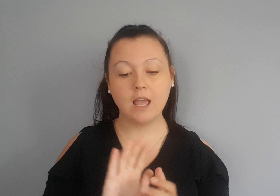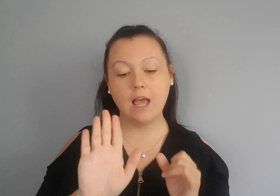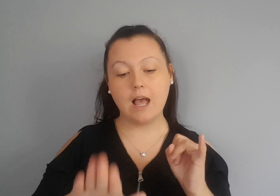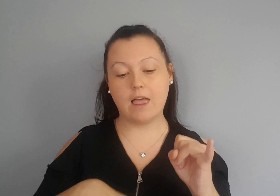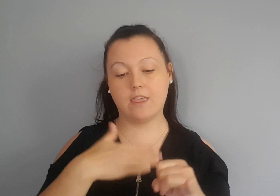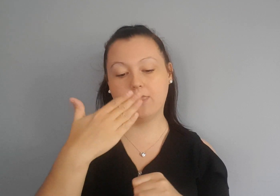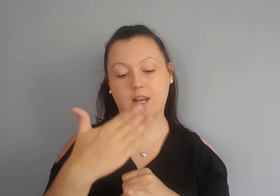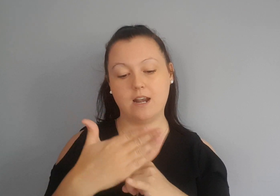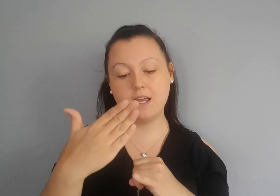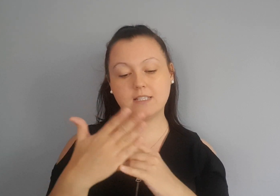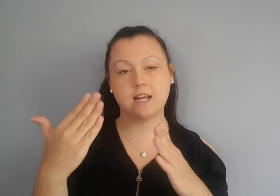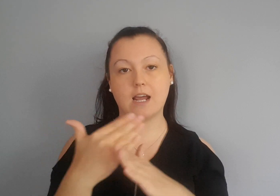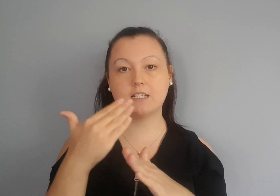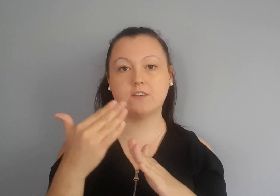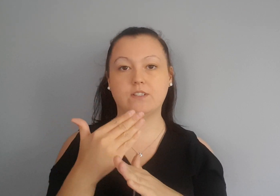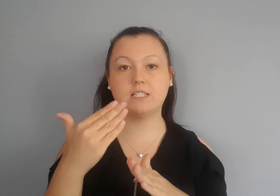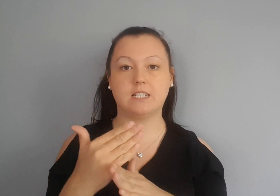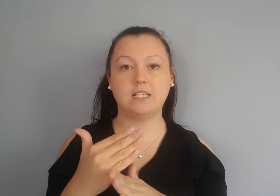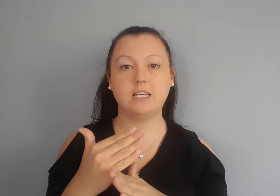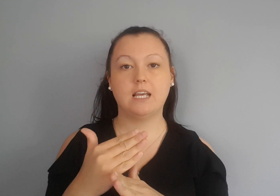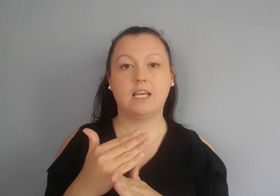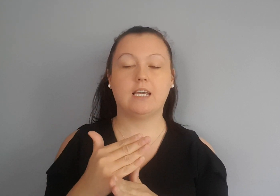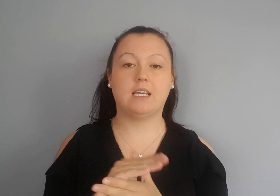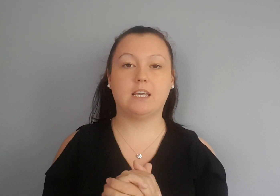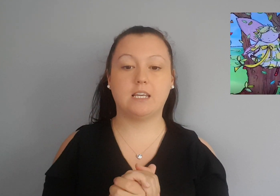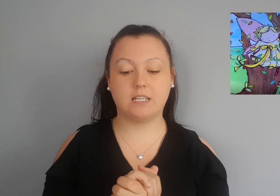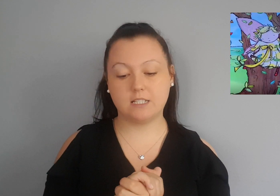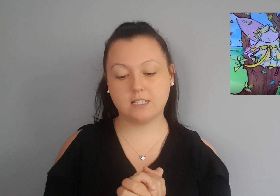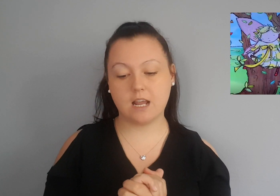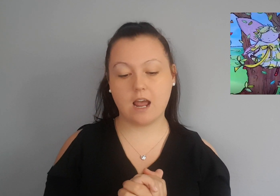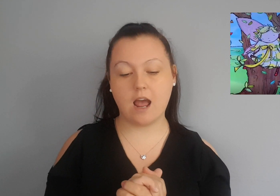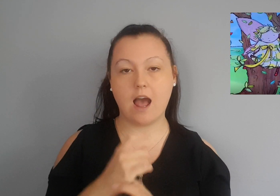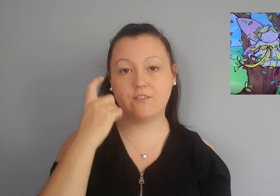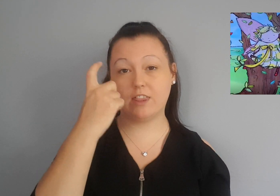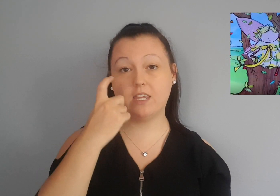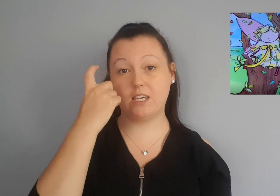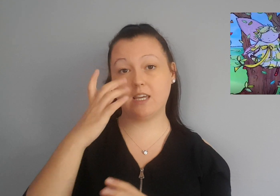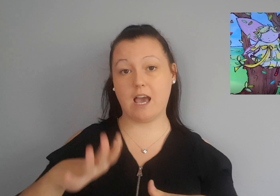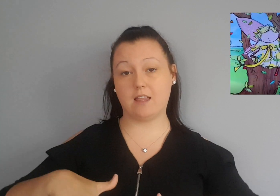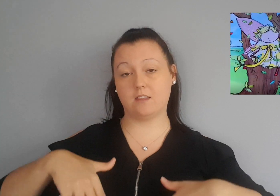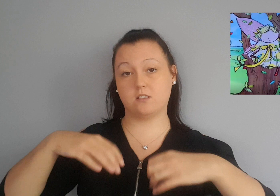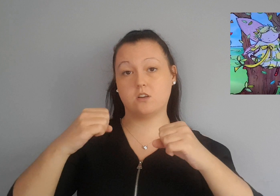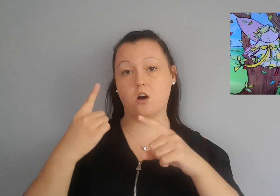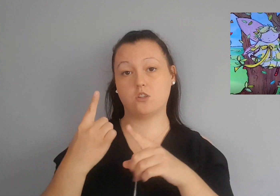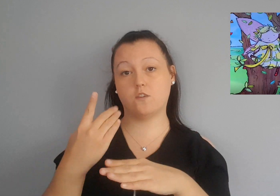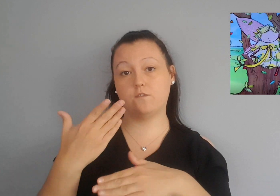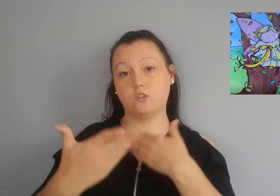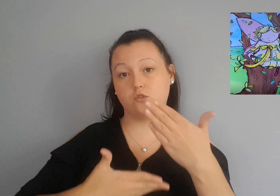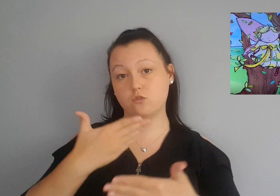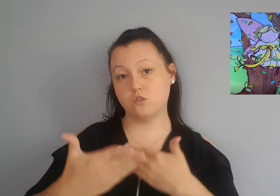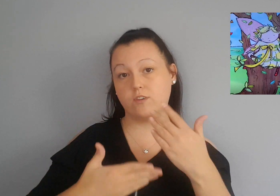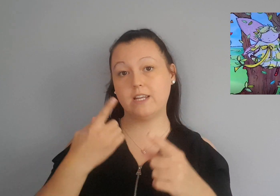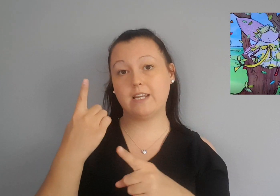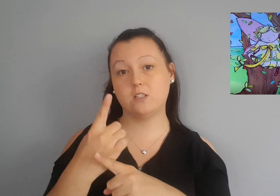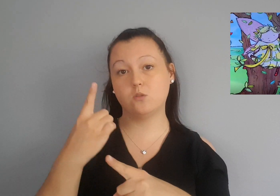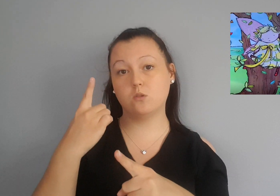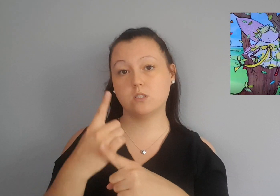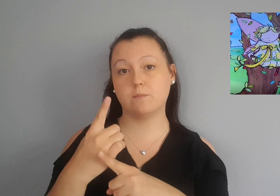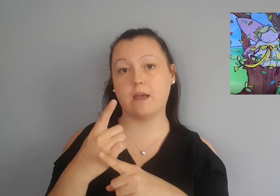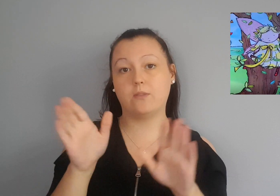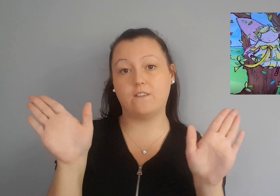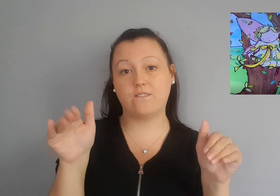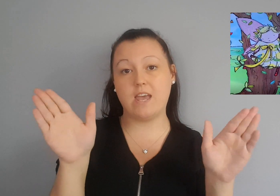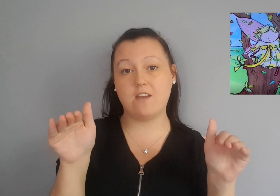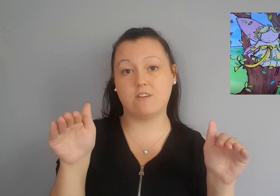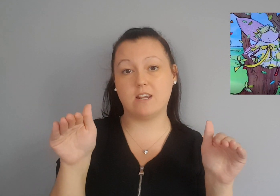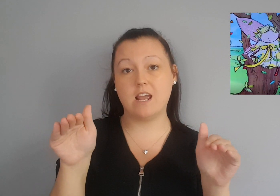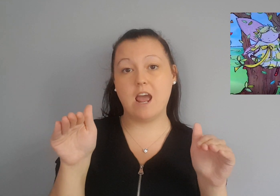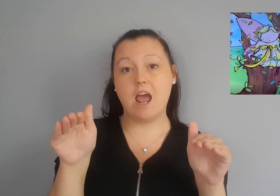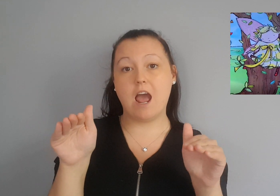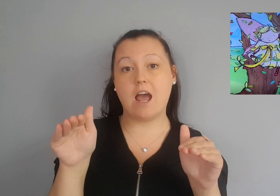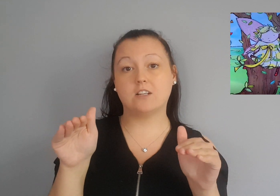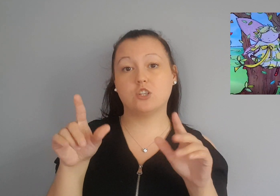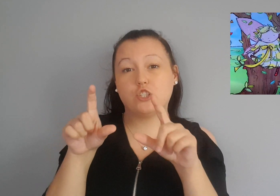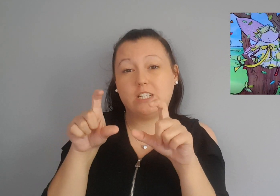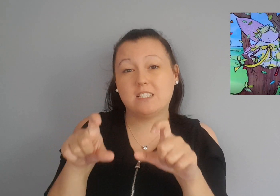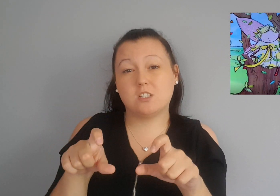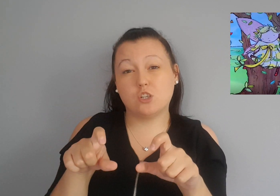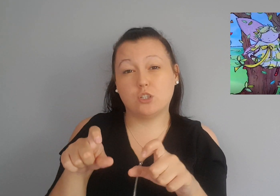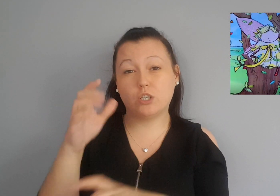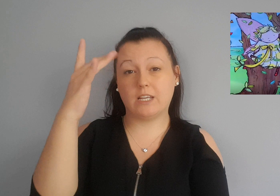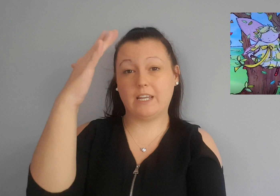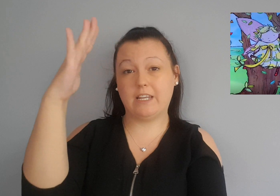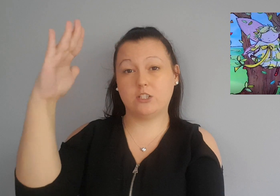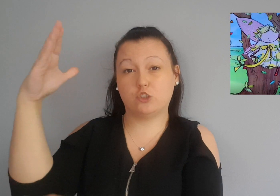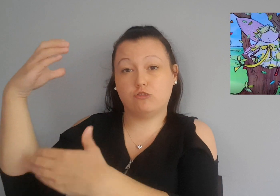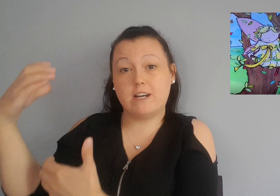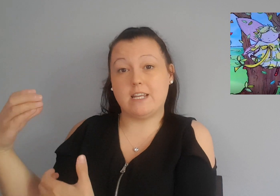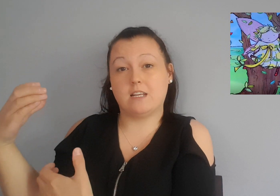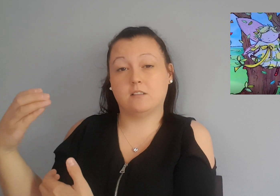And then the last activity is have a think at the start of the story it talks about the fairy and she's stuck in a tree.